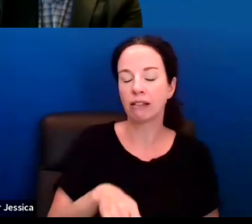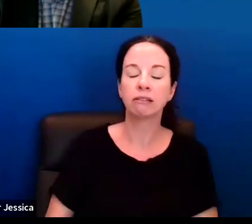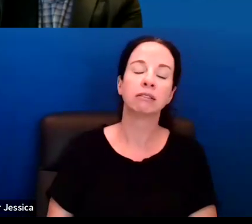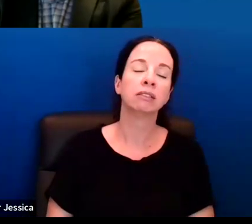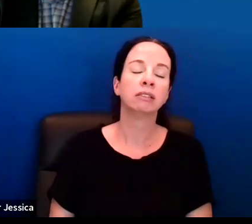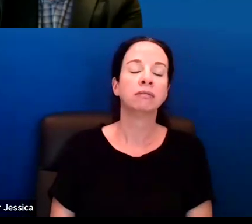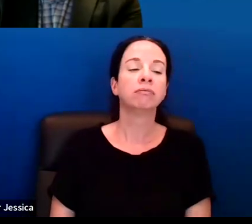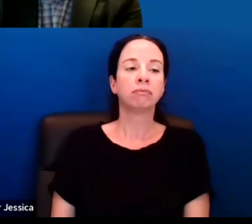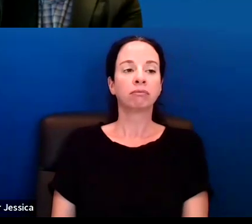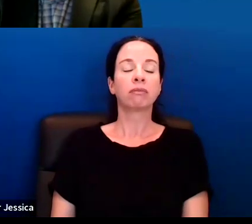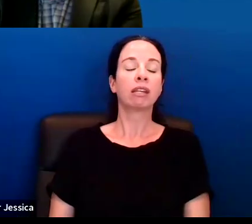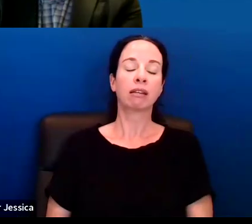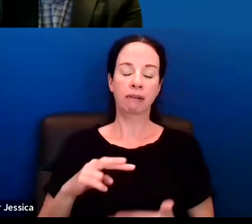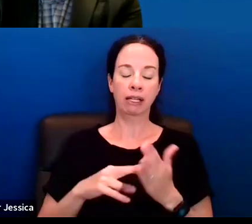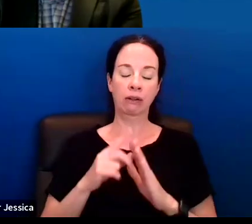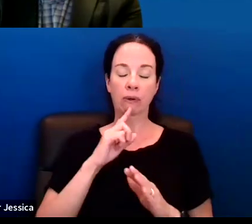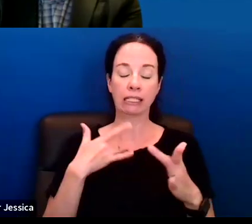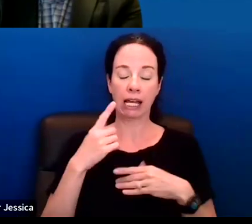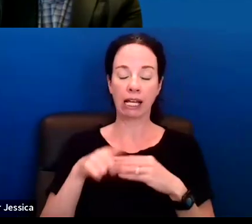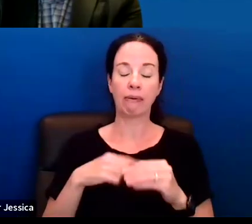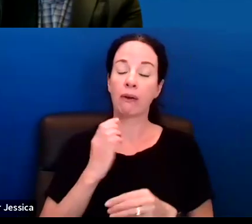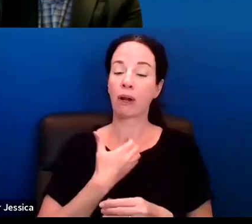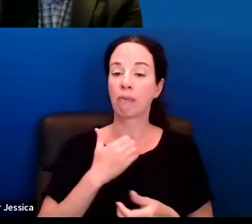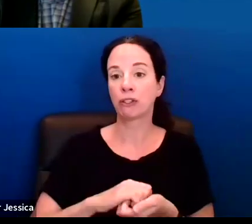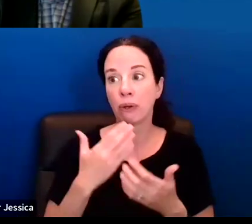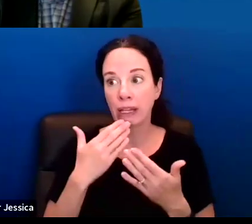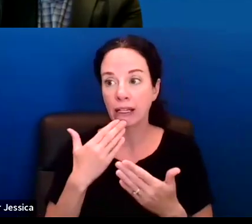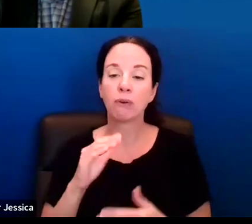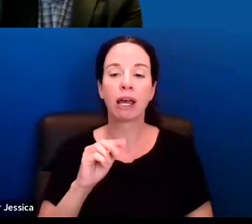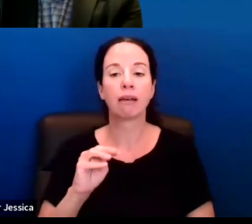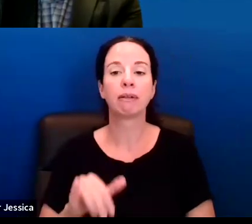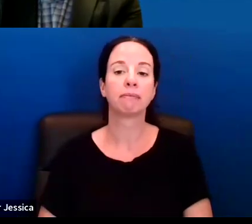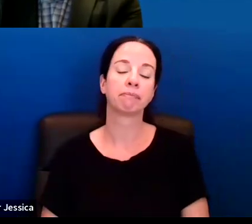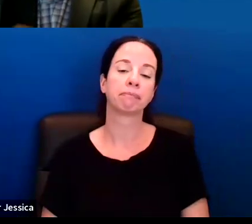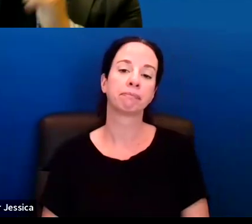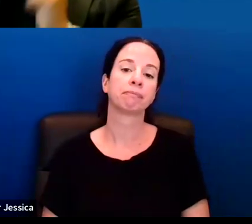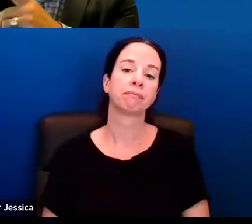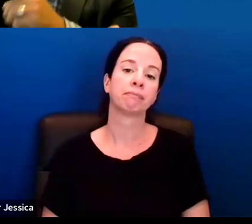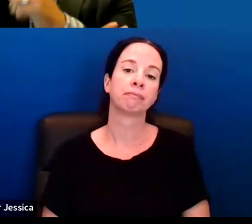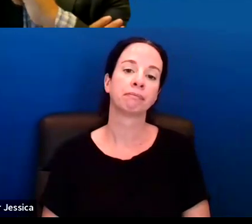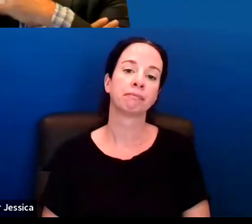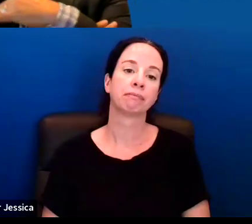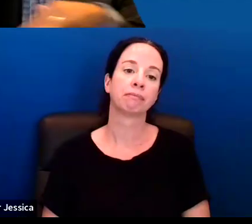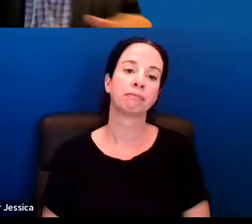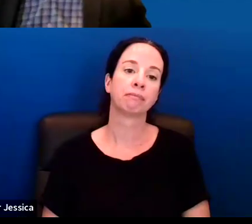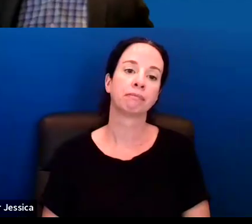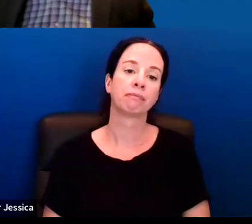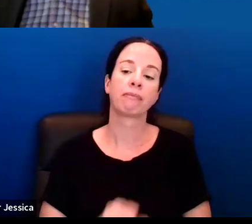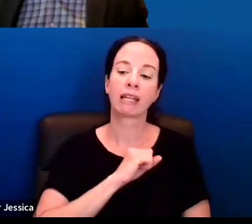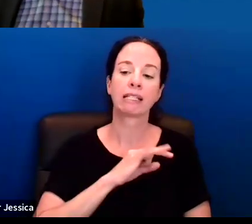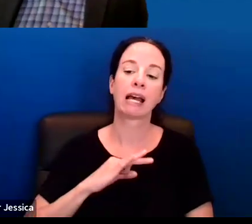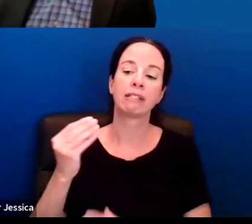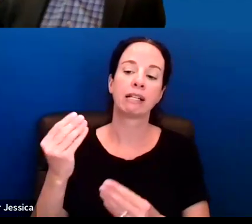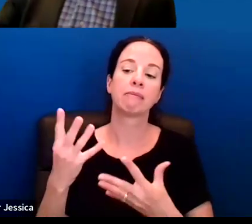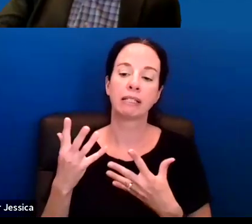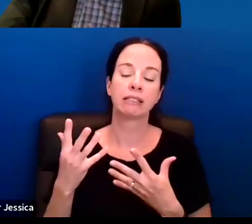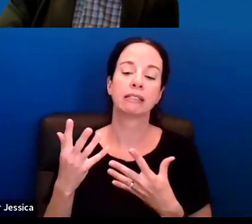really excited about this partnership. Thank you. Amy, so, staff is telling me we're running out of